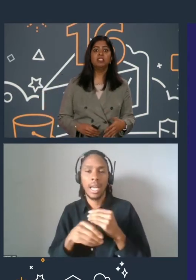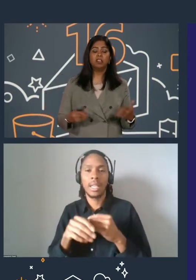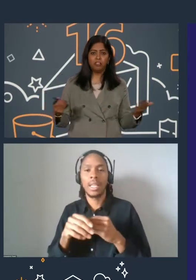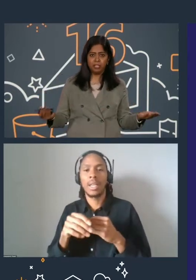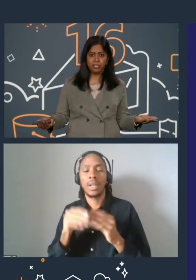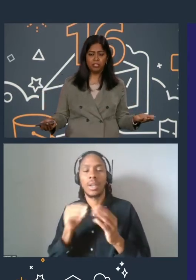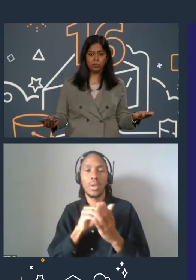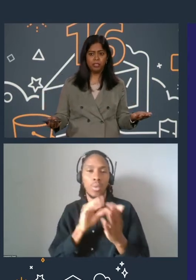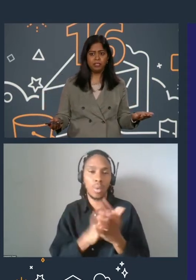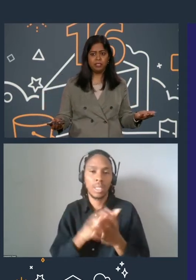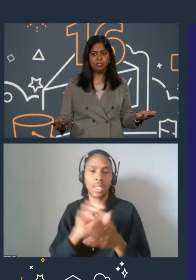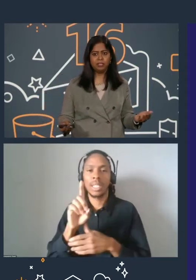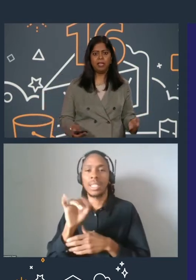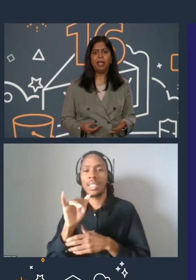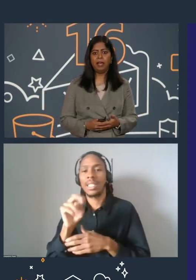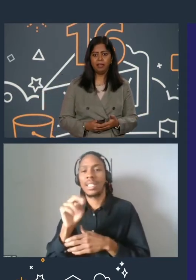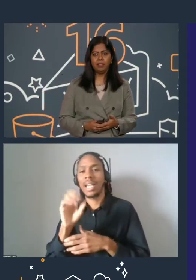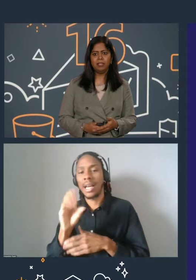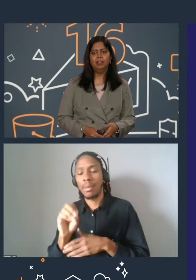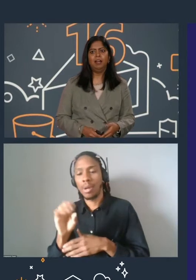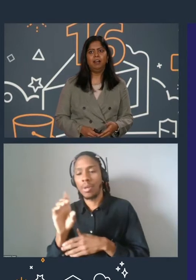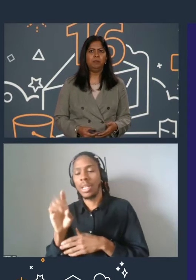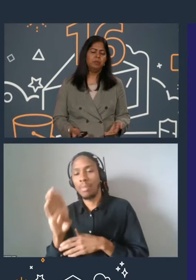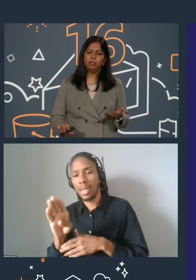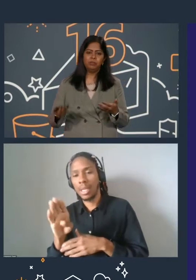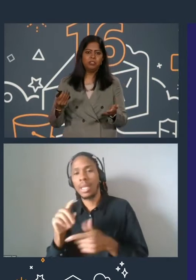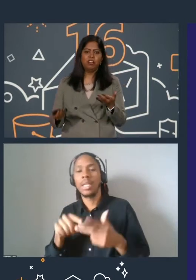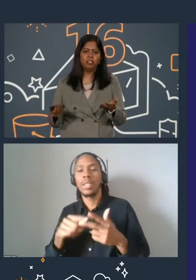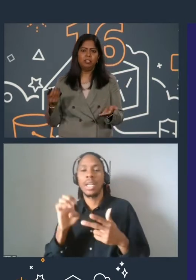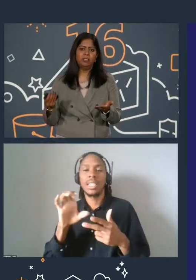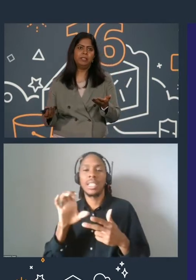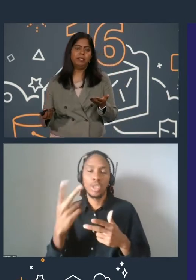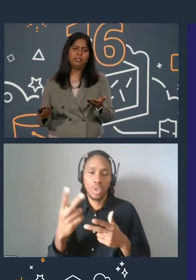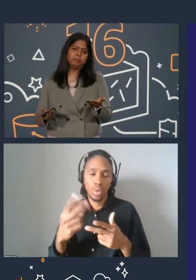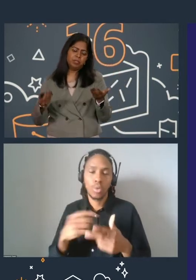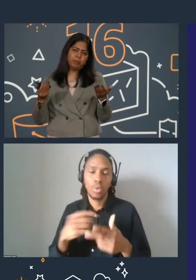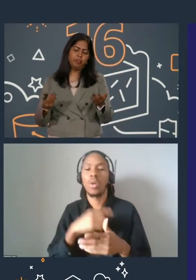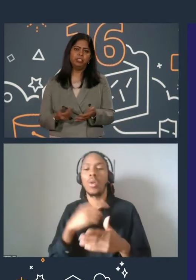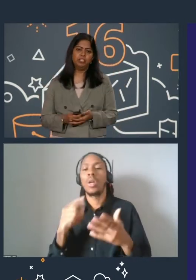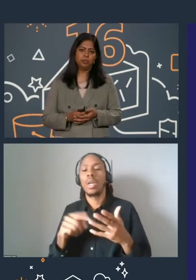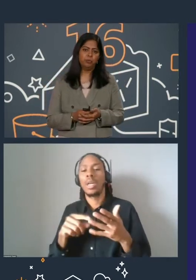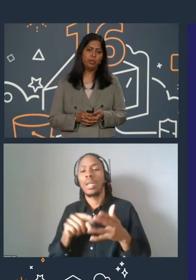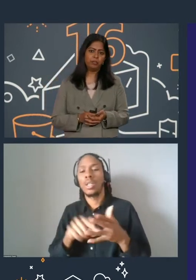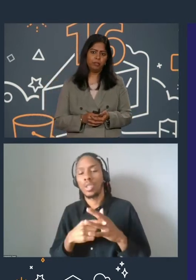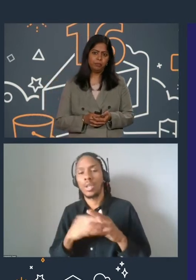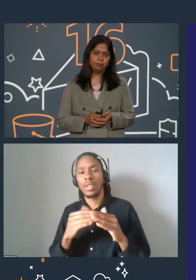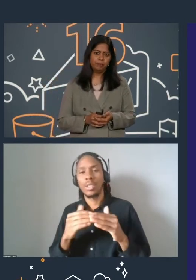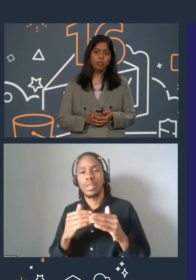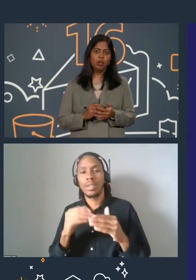start an EC2 instance, and, you know, start the step functions workflow.